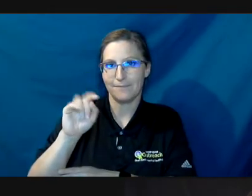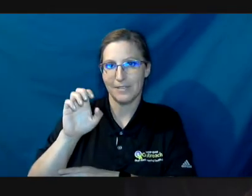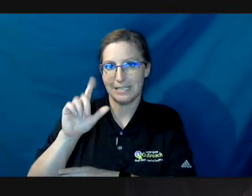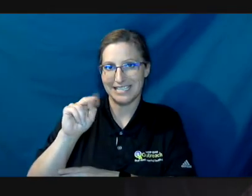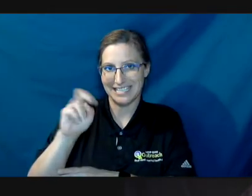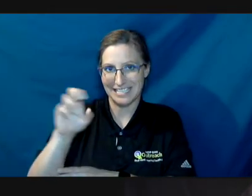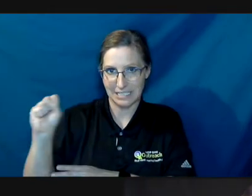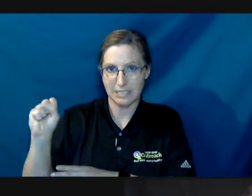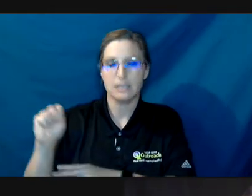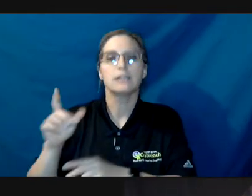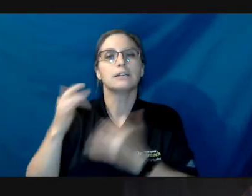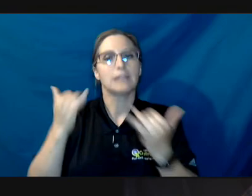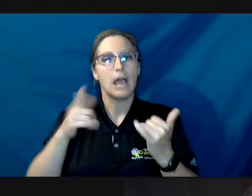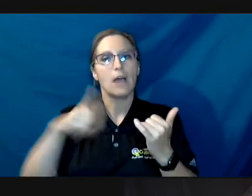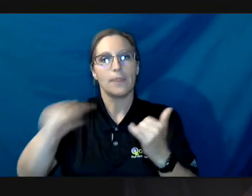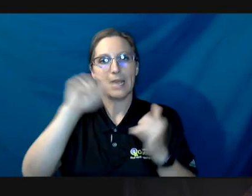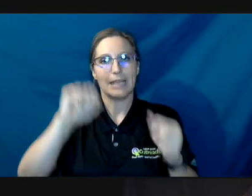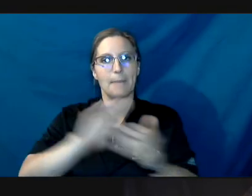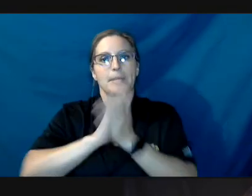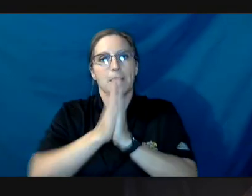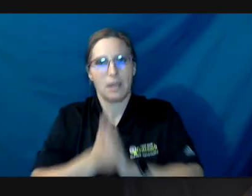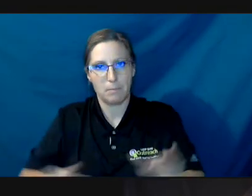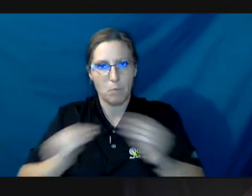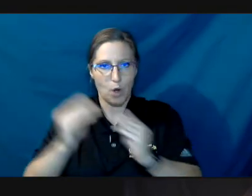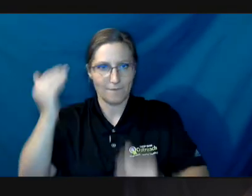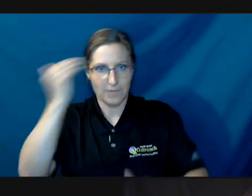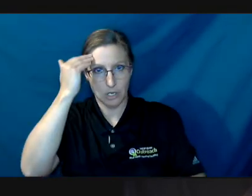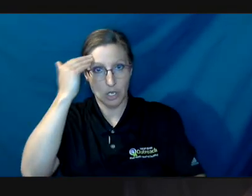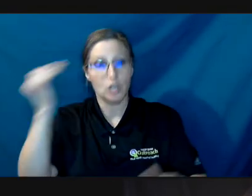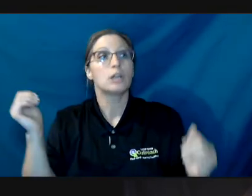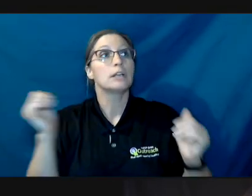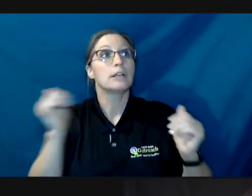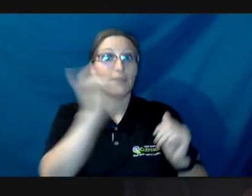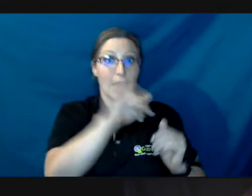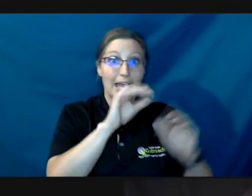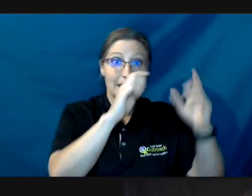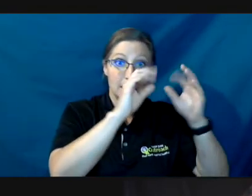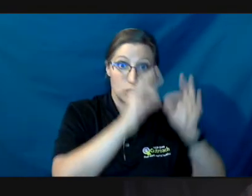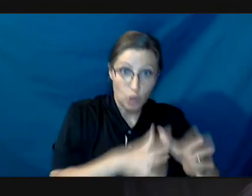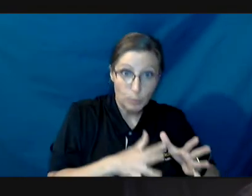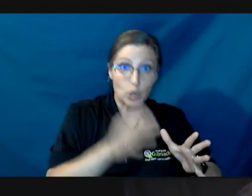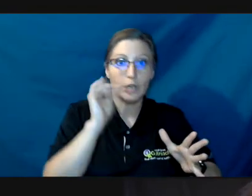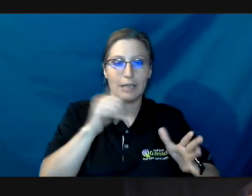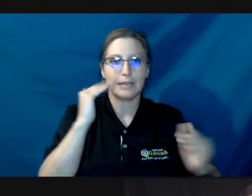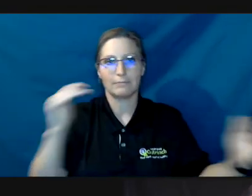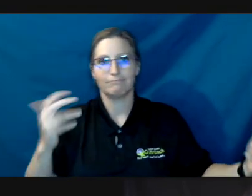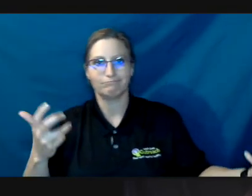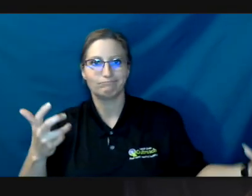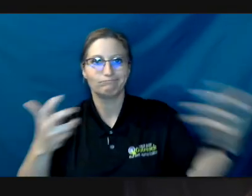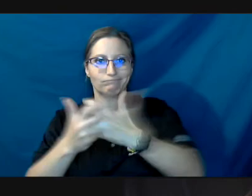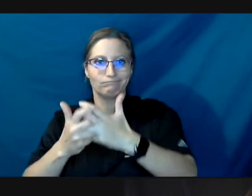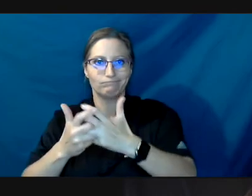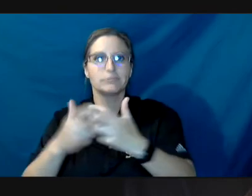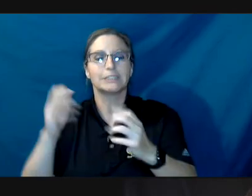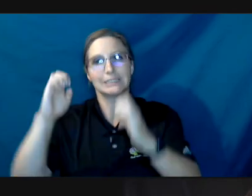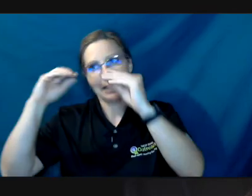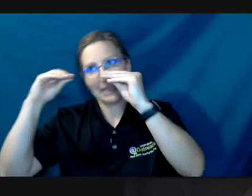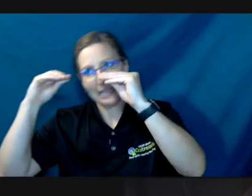and they will be able to familiarize with an educational interpreter because it is aligned with educator effectiveness.